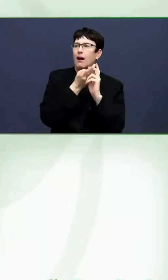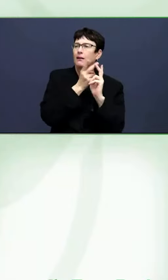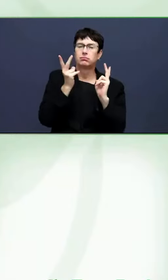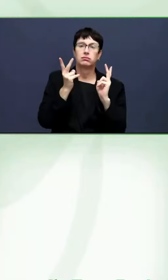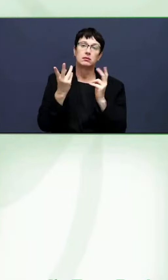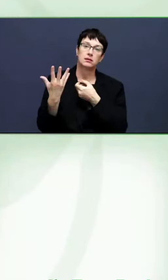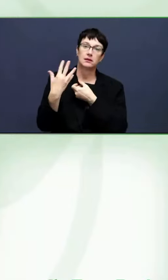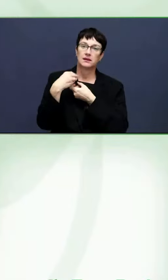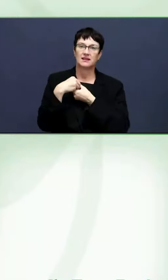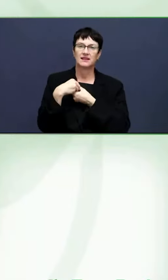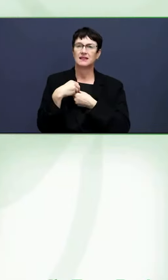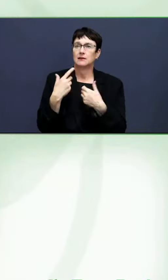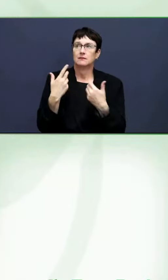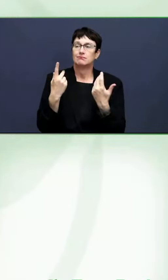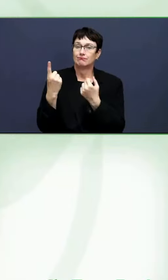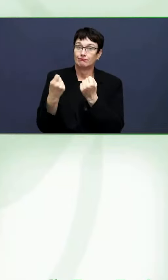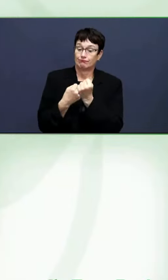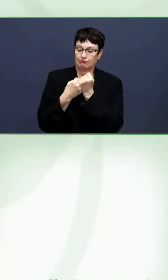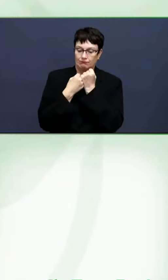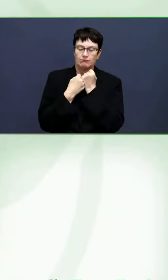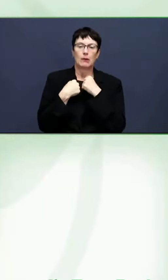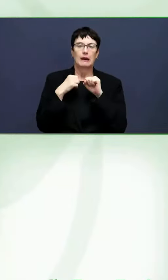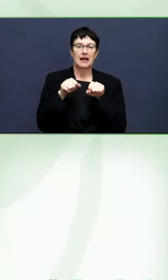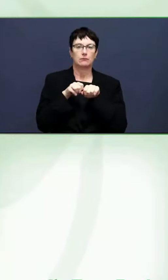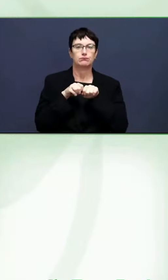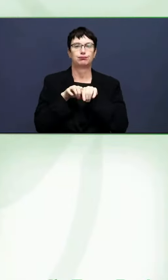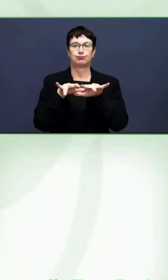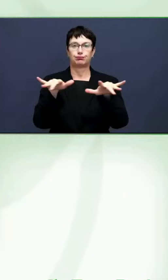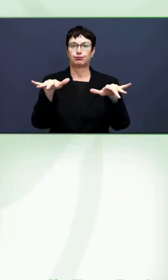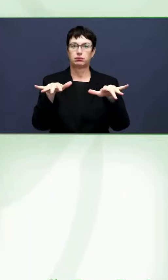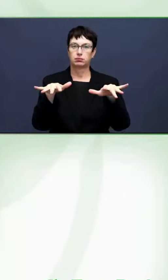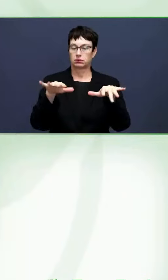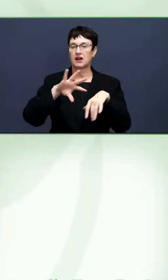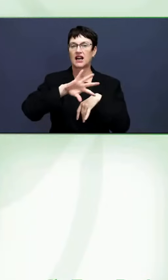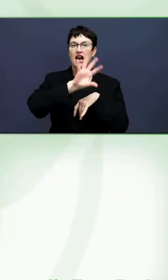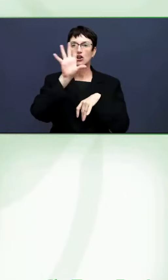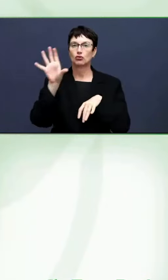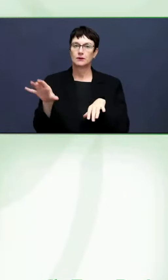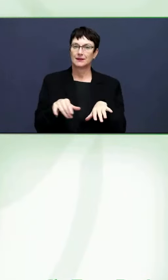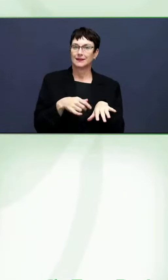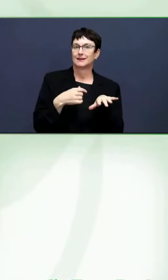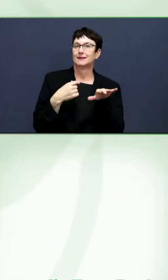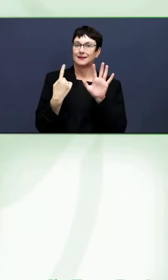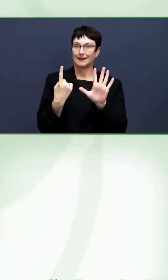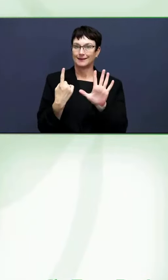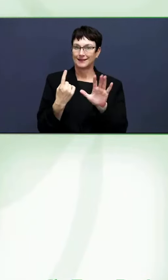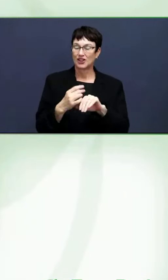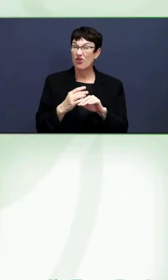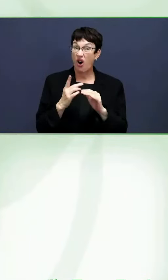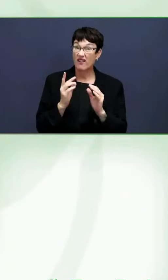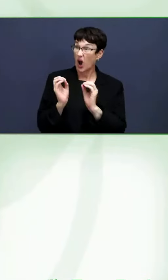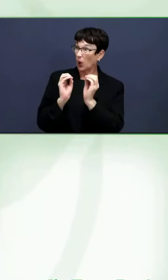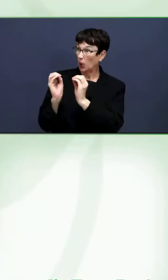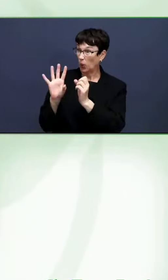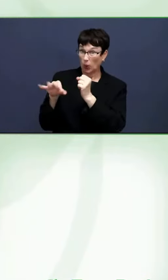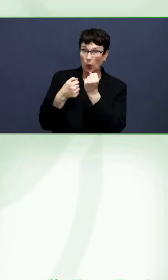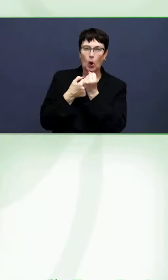happen. Can we go to my slide, please? Just a very short, quick description of me.